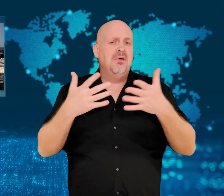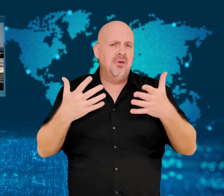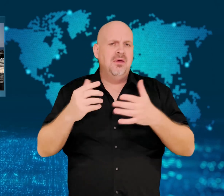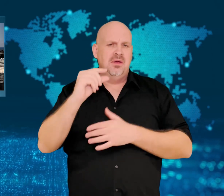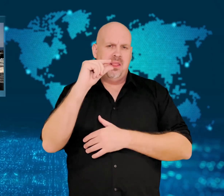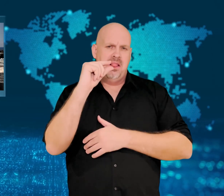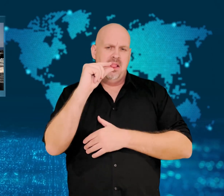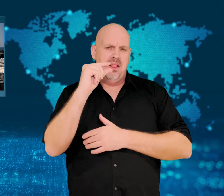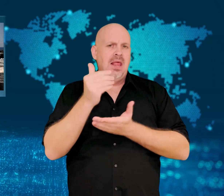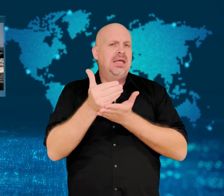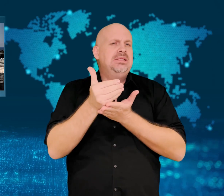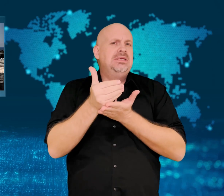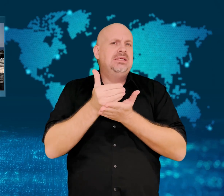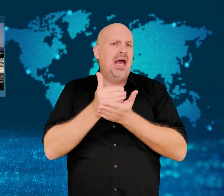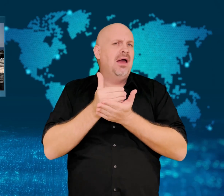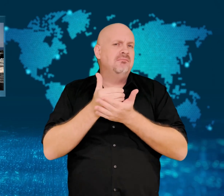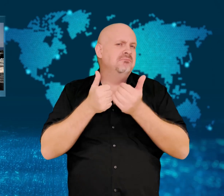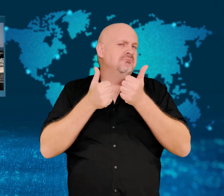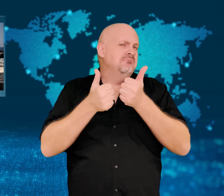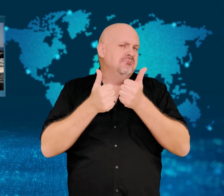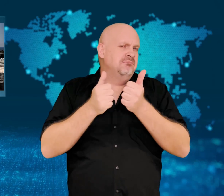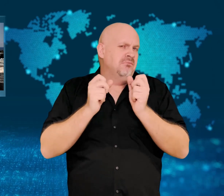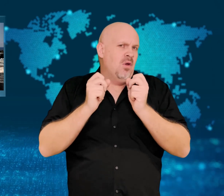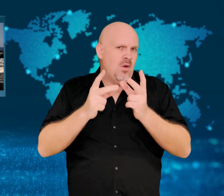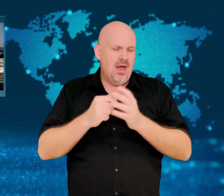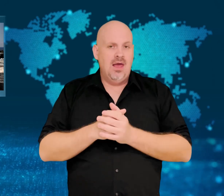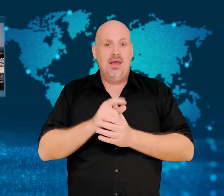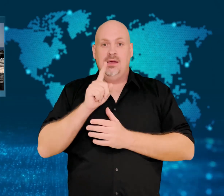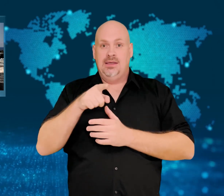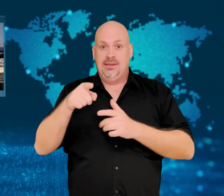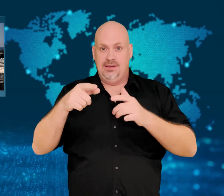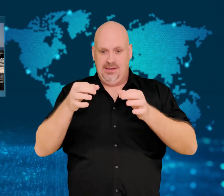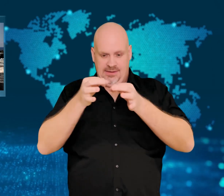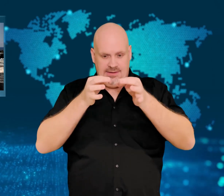form of hydrogen.